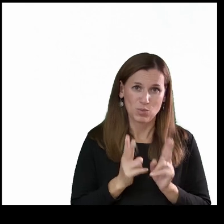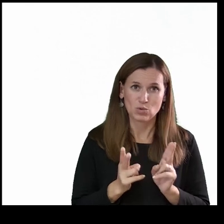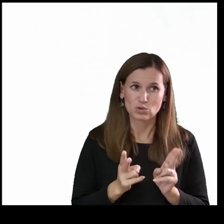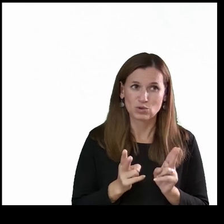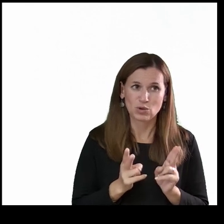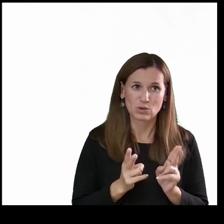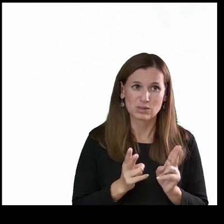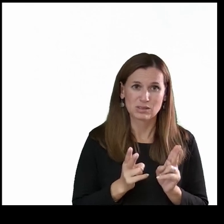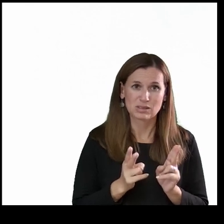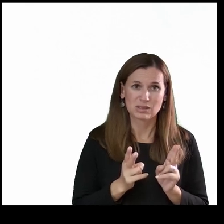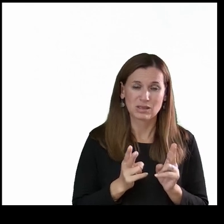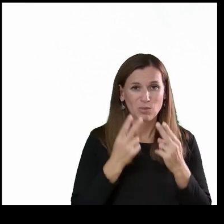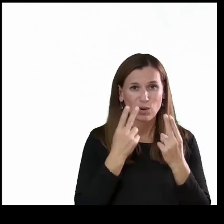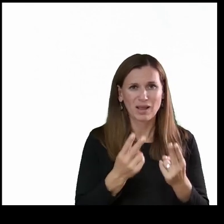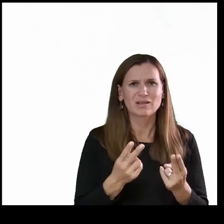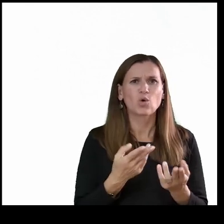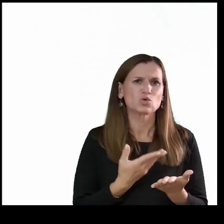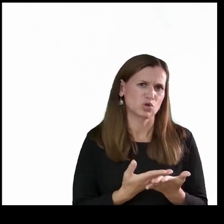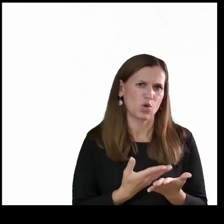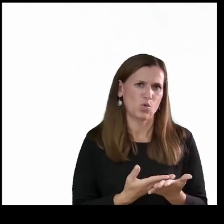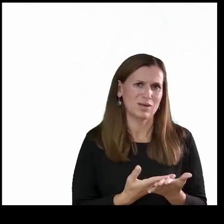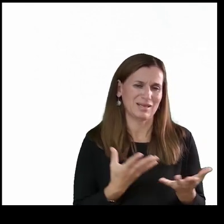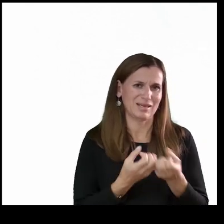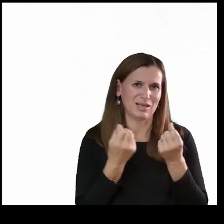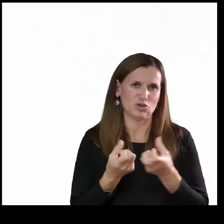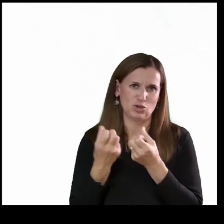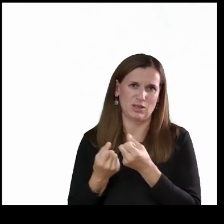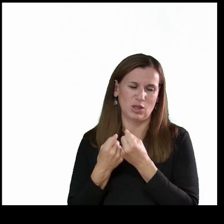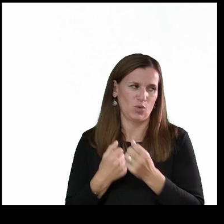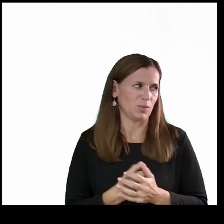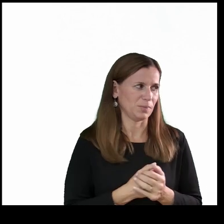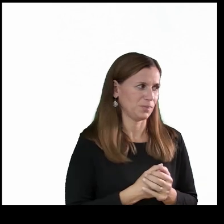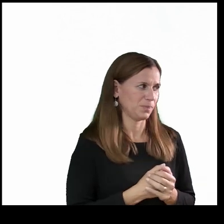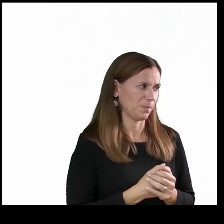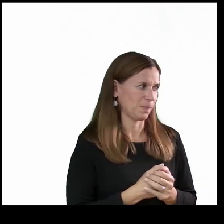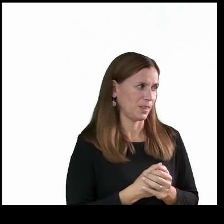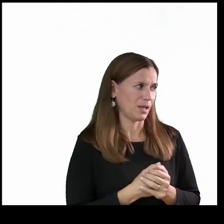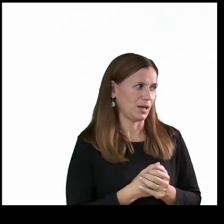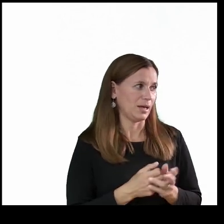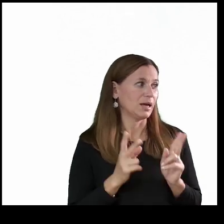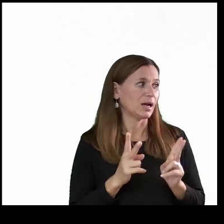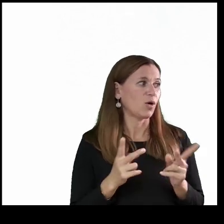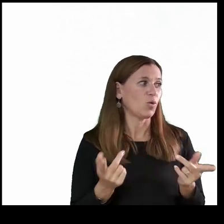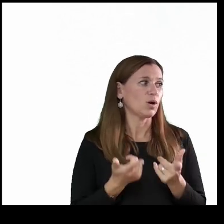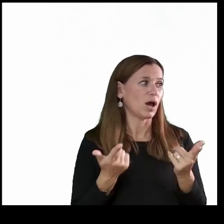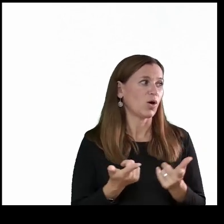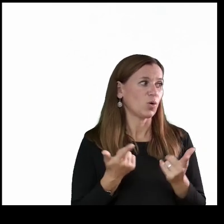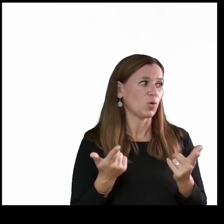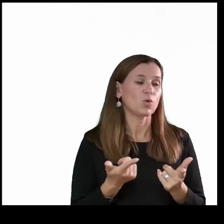if looking from a distance of any phenomenon. So how can we apply this in system